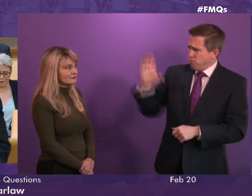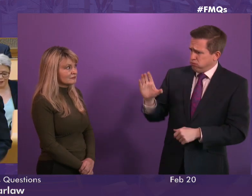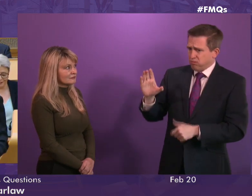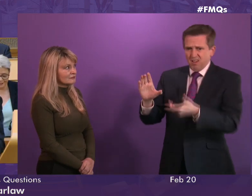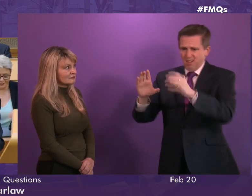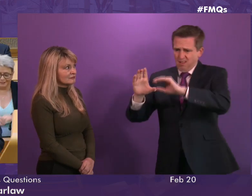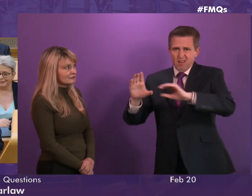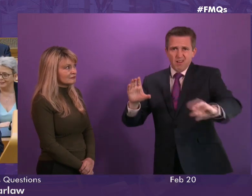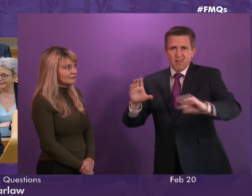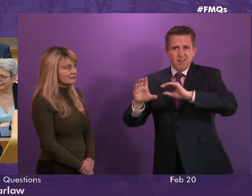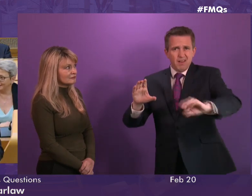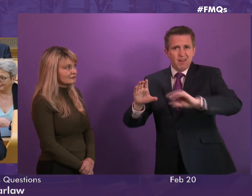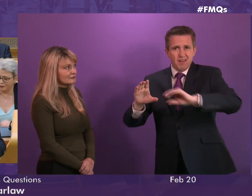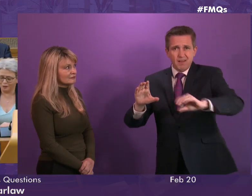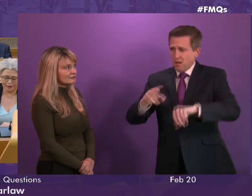Minister short-changing Scotland’s police officers?